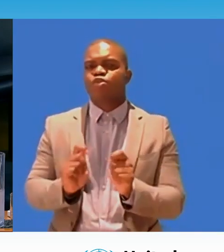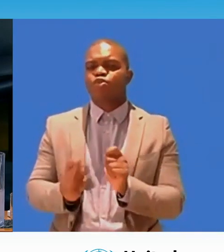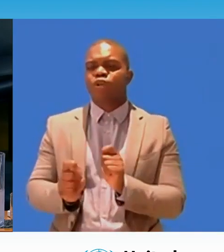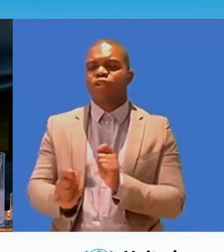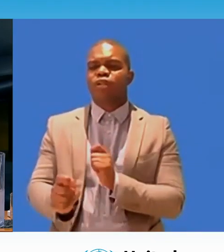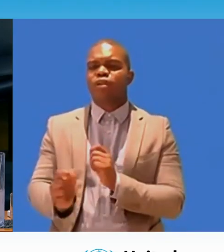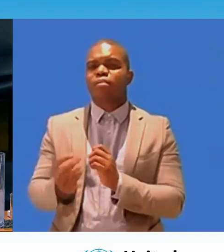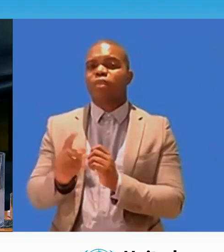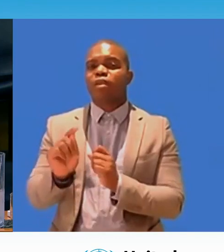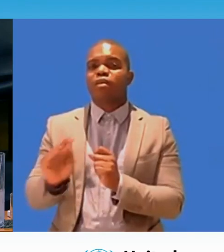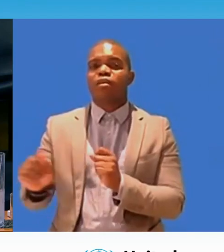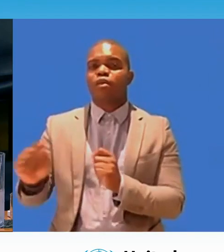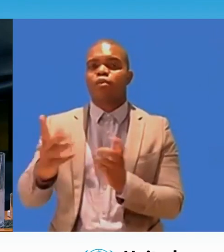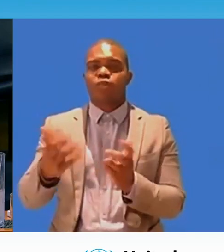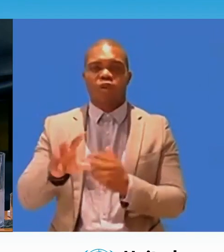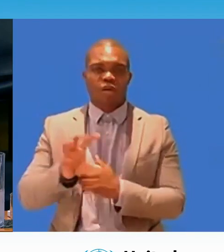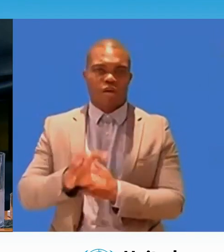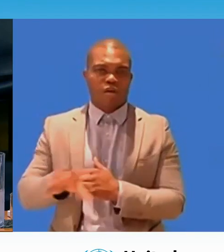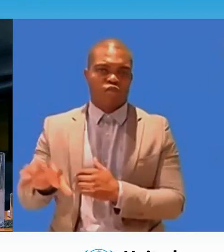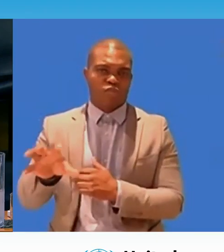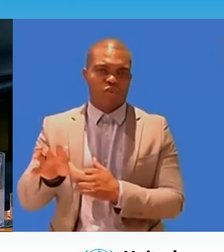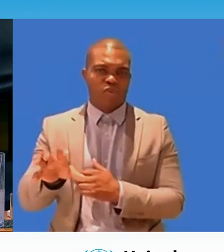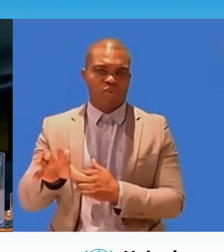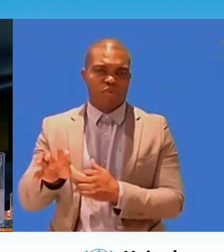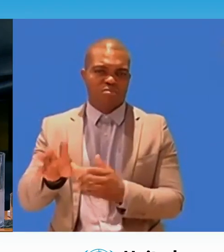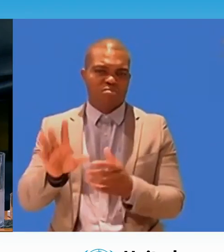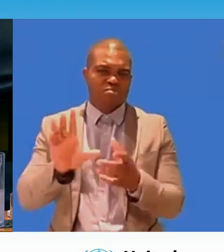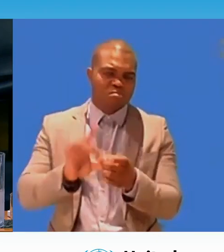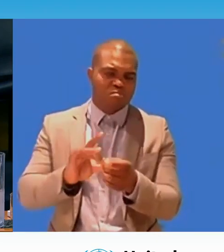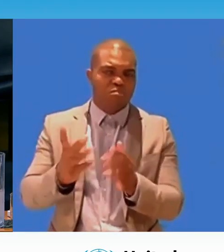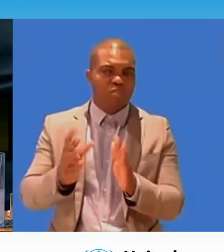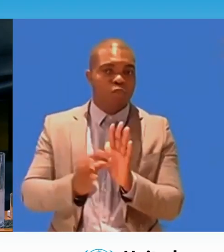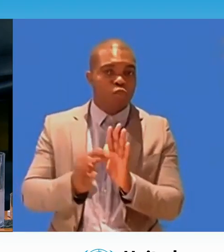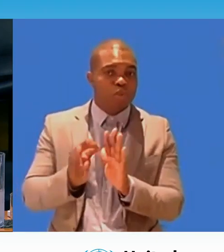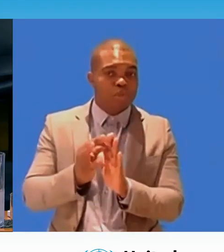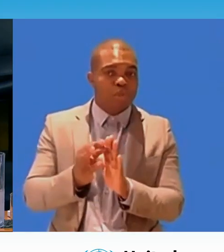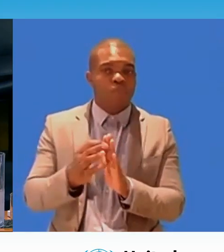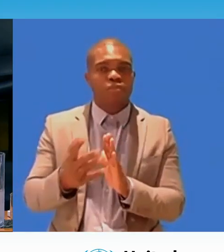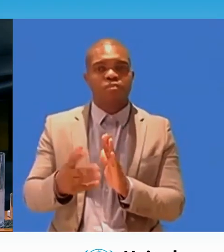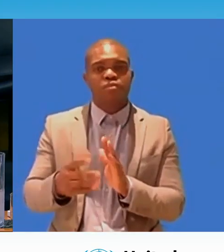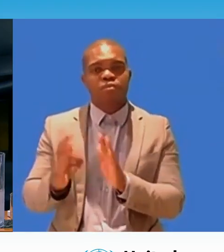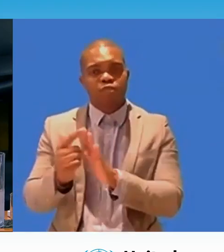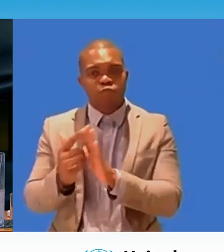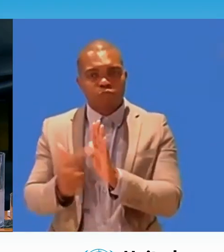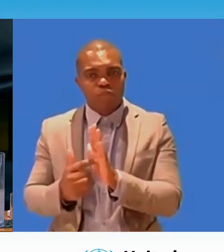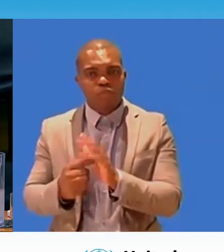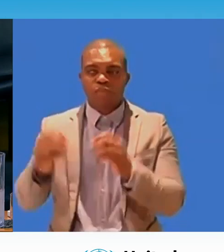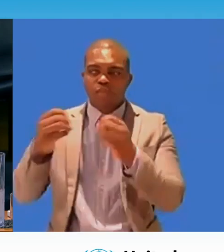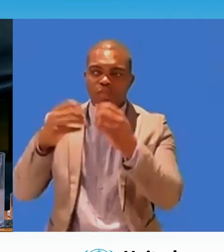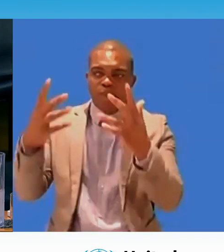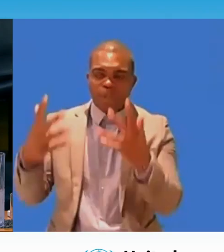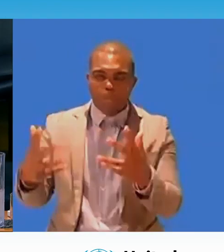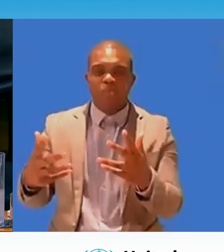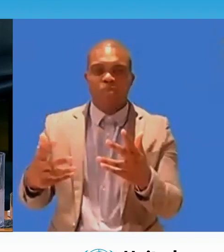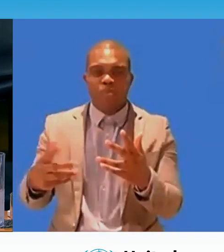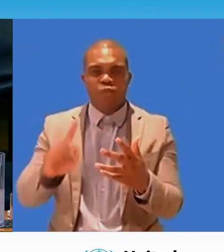some learnings that we need to capture is that we need more evidence we need more evidence of